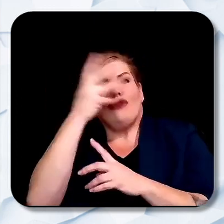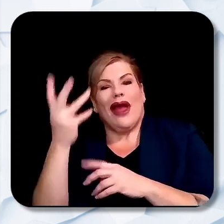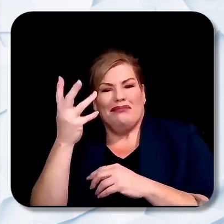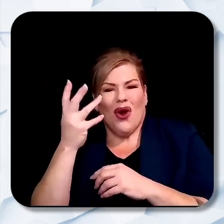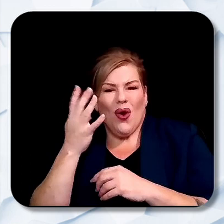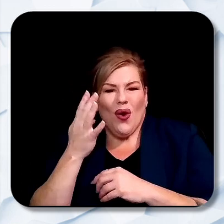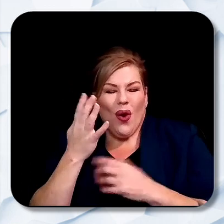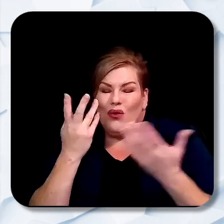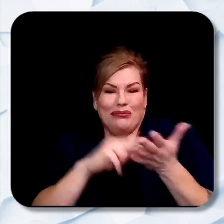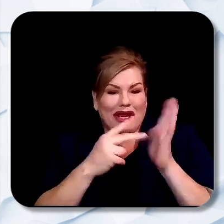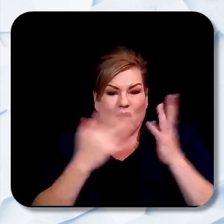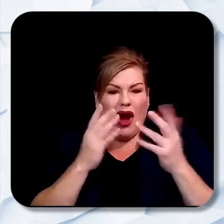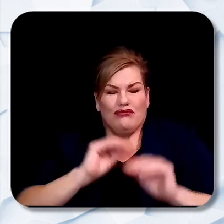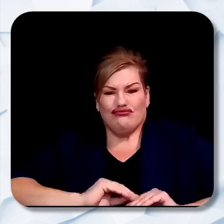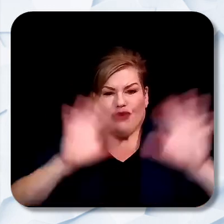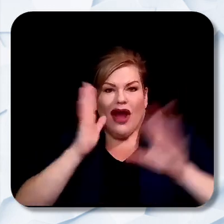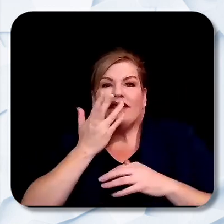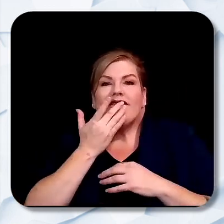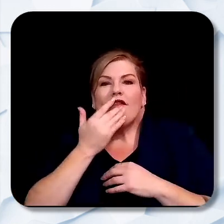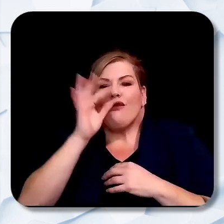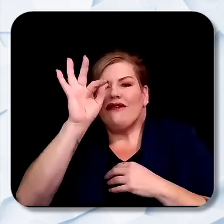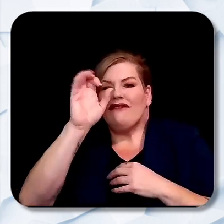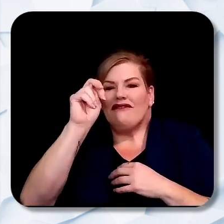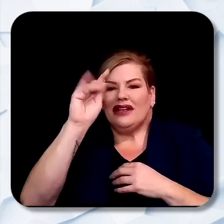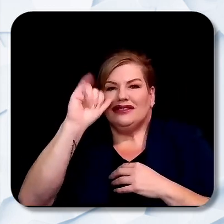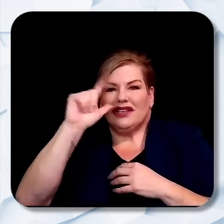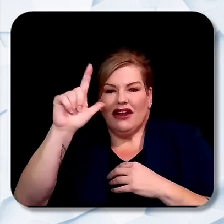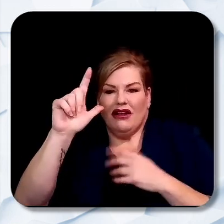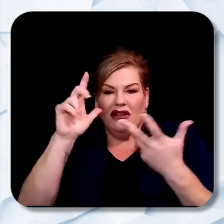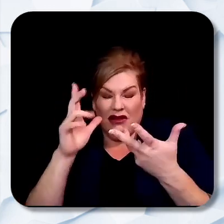really just refers to brightly colored fentanyl which may be packaged as counterfeit pills or